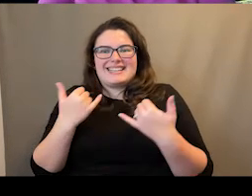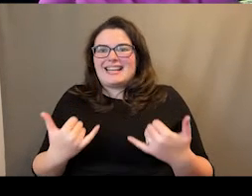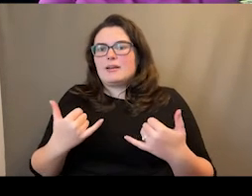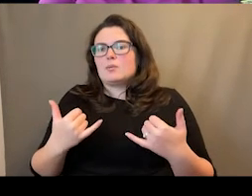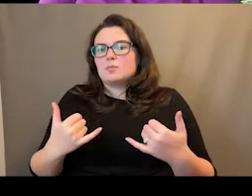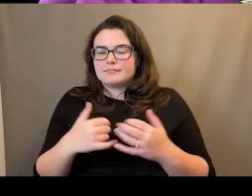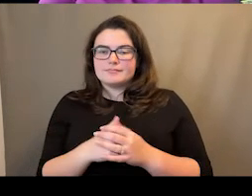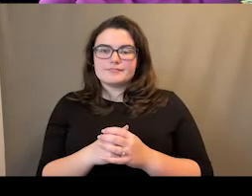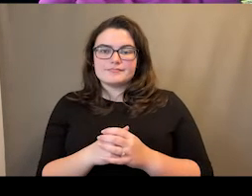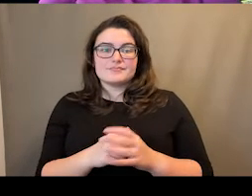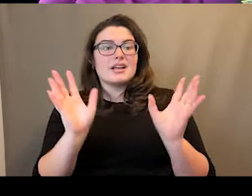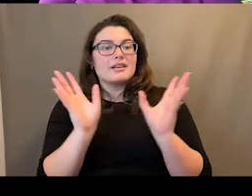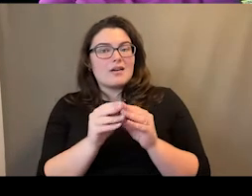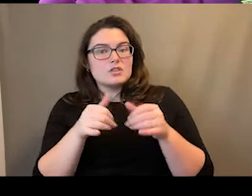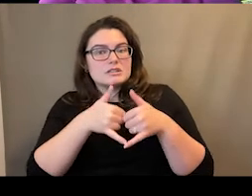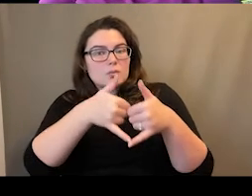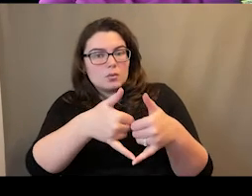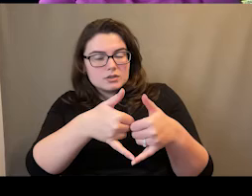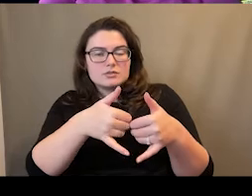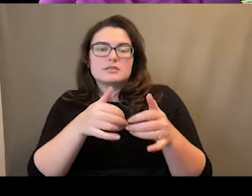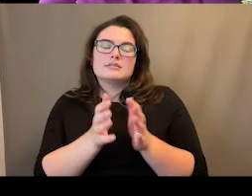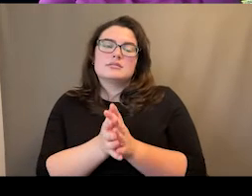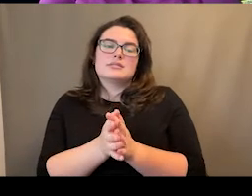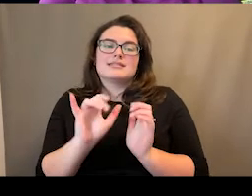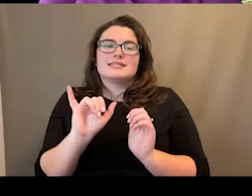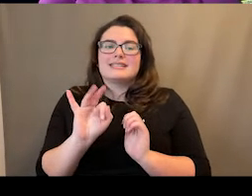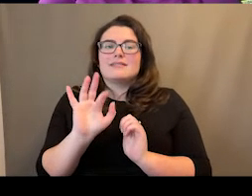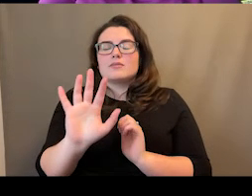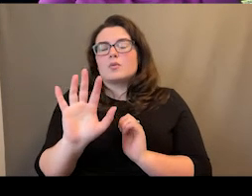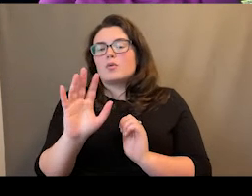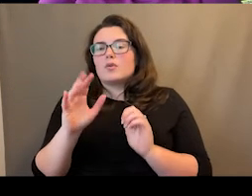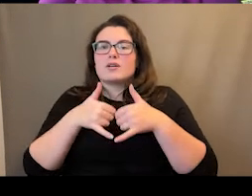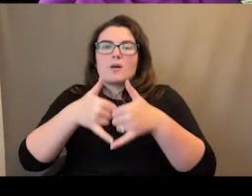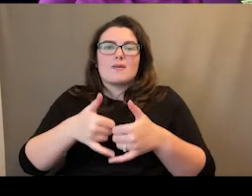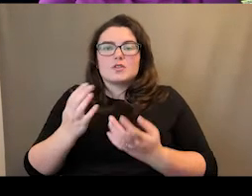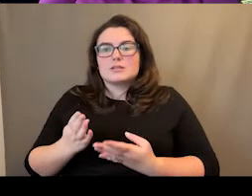Conference awards, if your conference proposal is less than